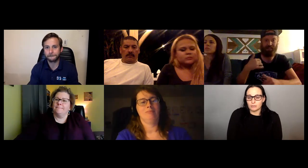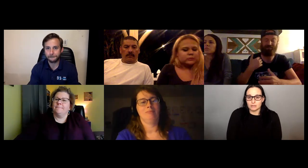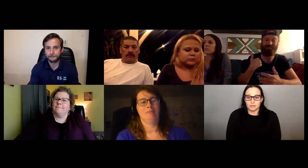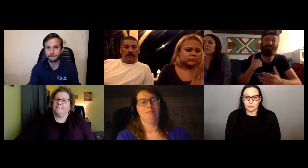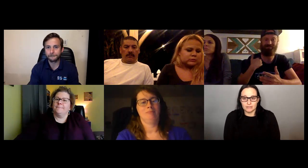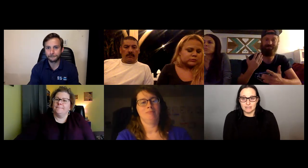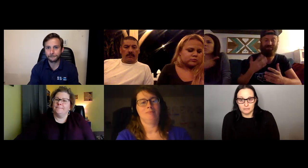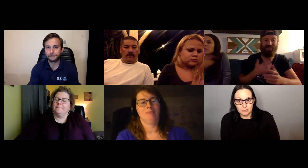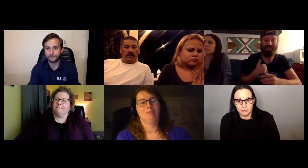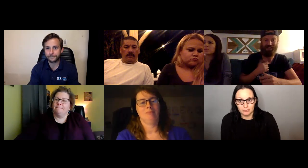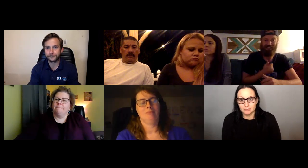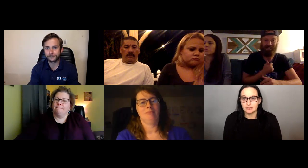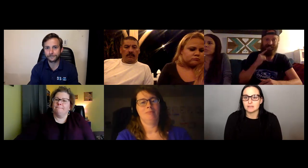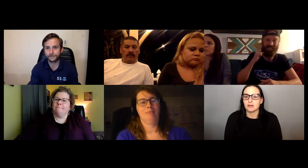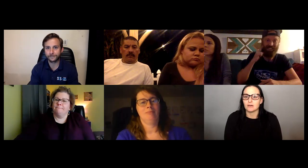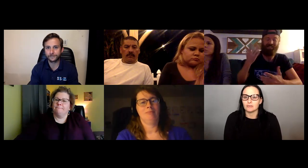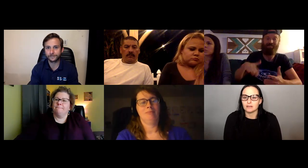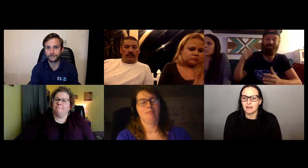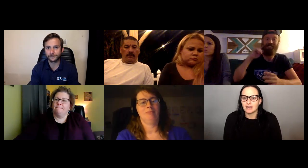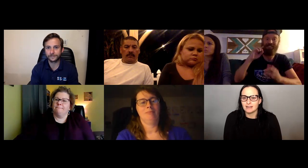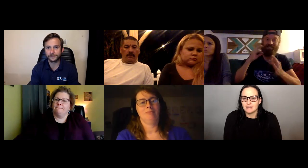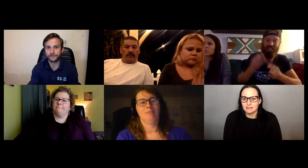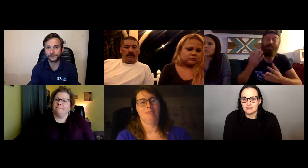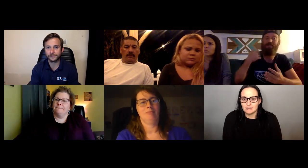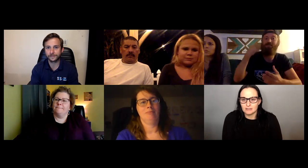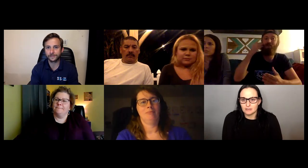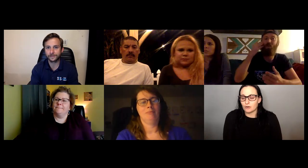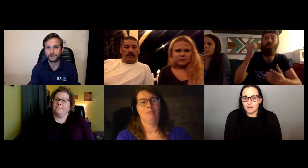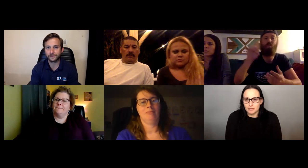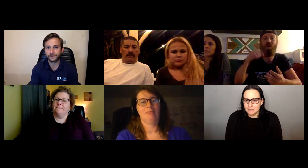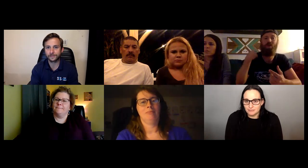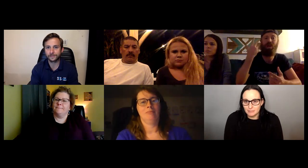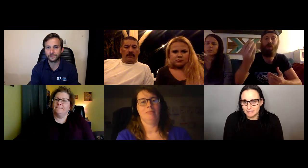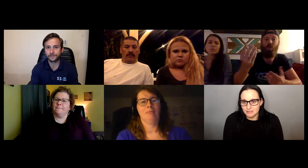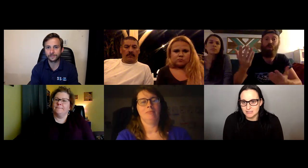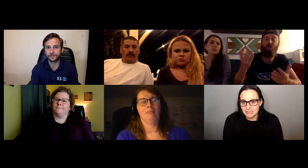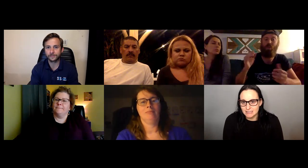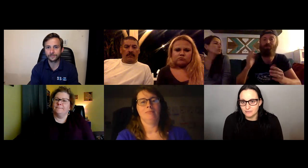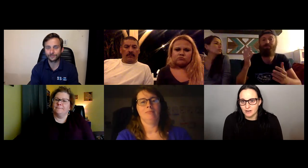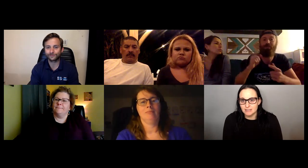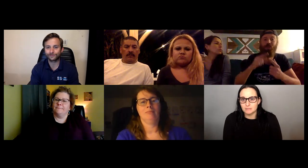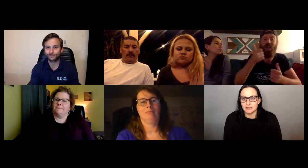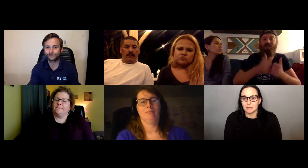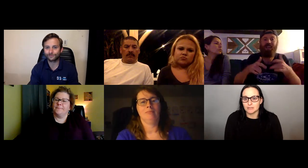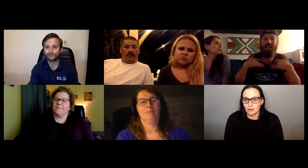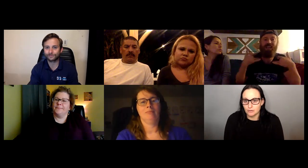we're the only deaf people so growing up with a deaf family it's just